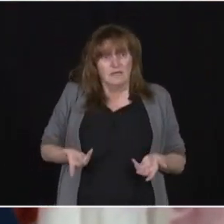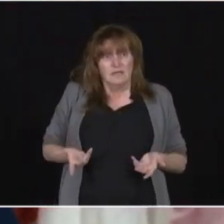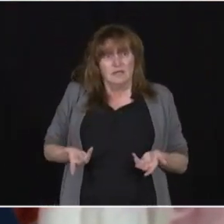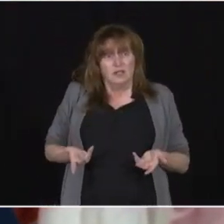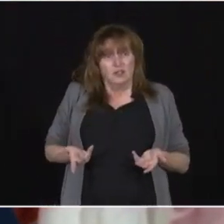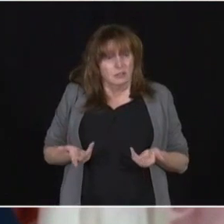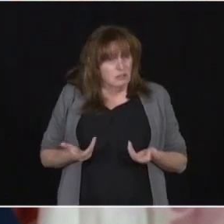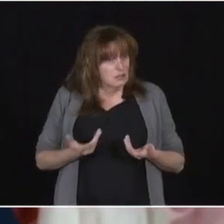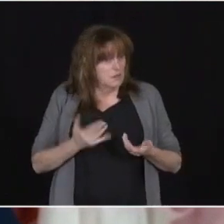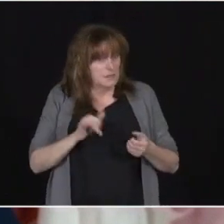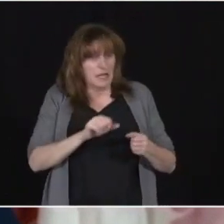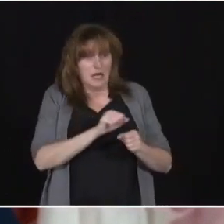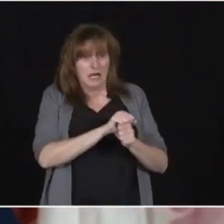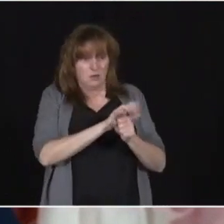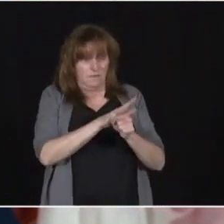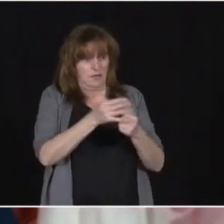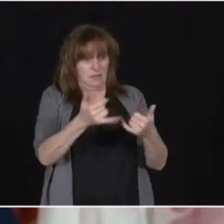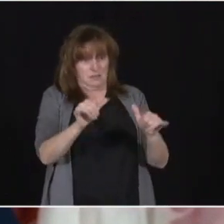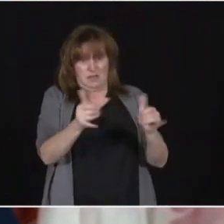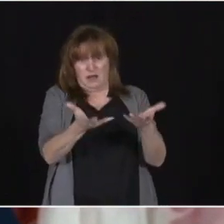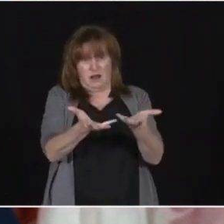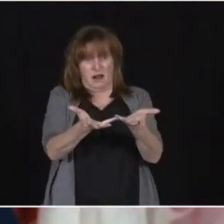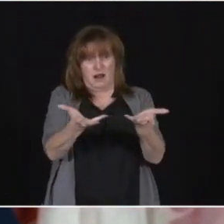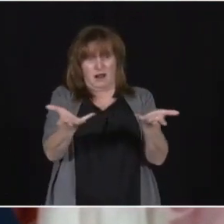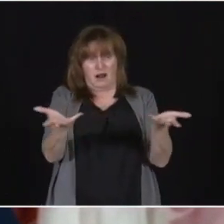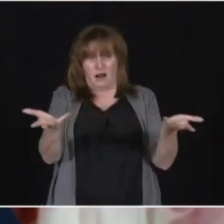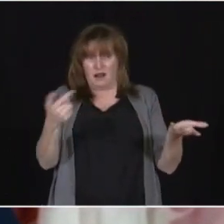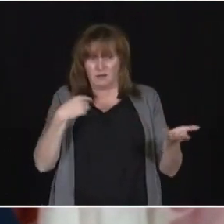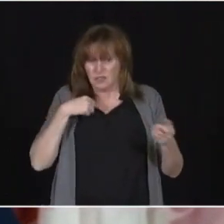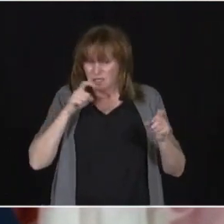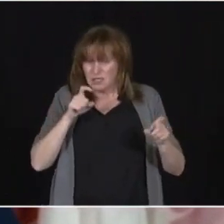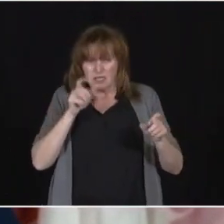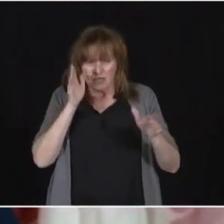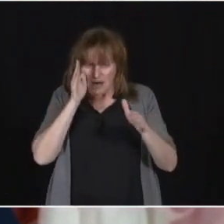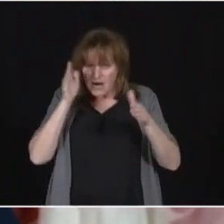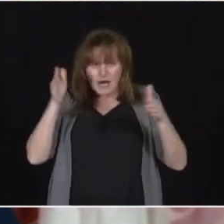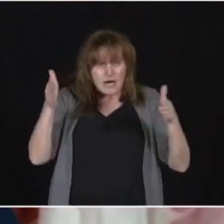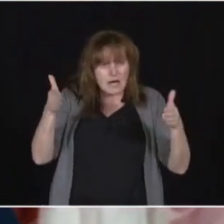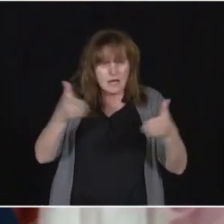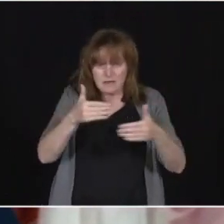But everything top to bottom is going to be reviewed.